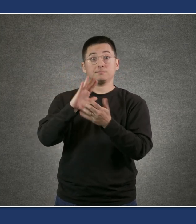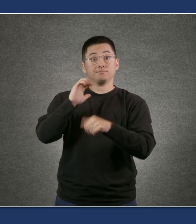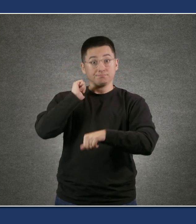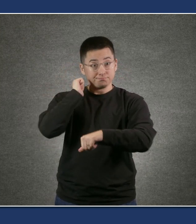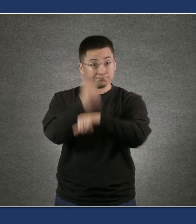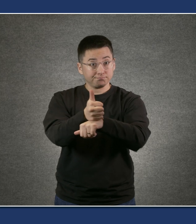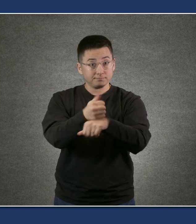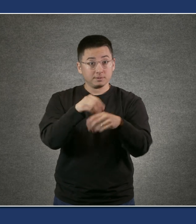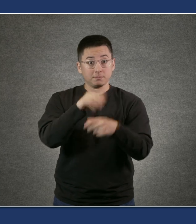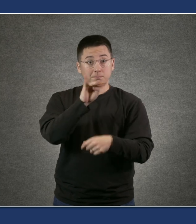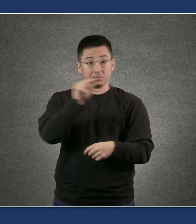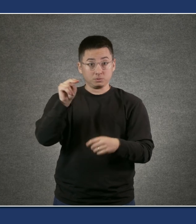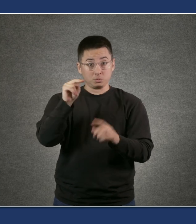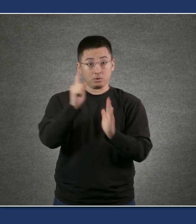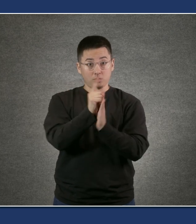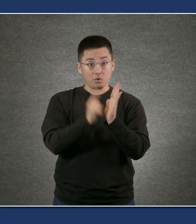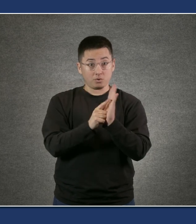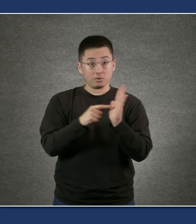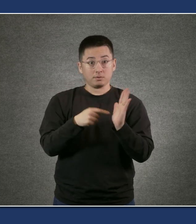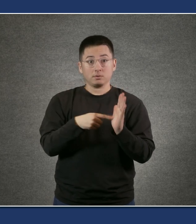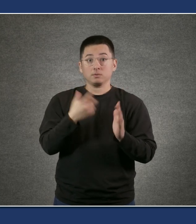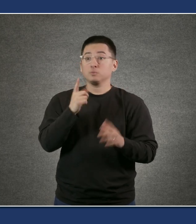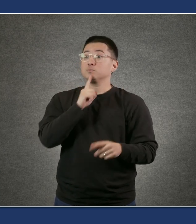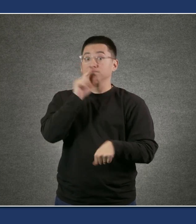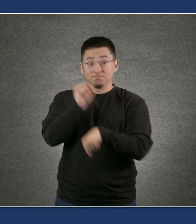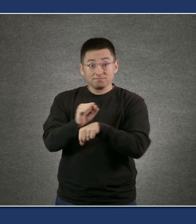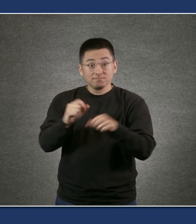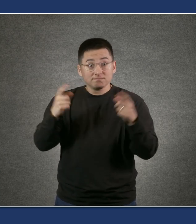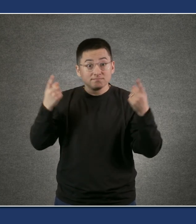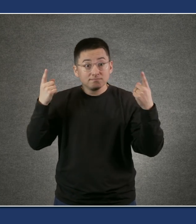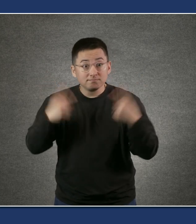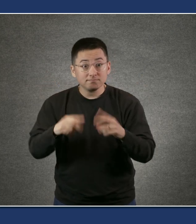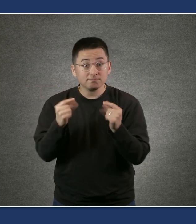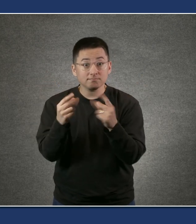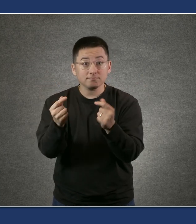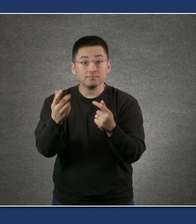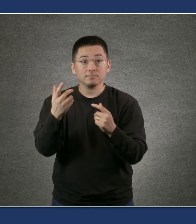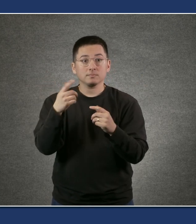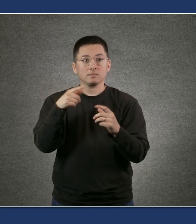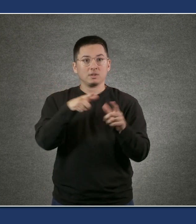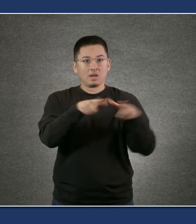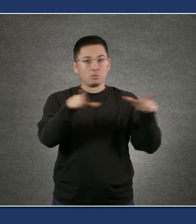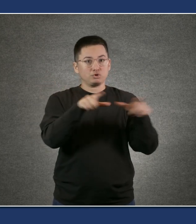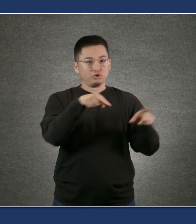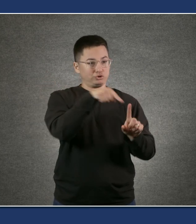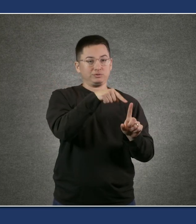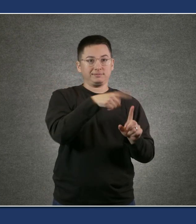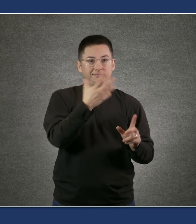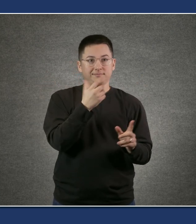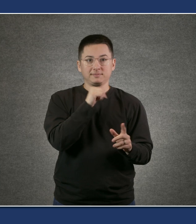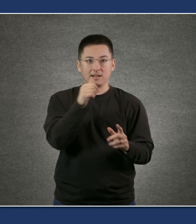in statute language has not proven sufficient to enable the outcomes for which we all hoped and fought.